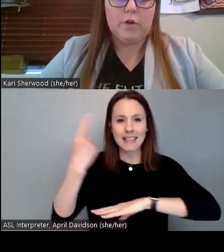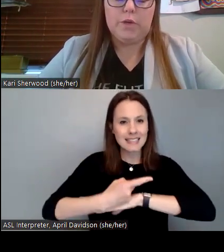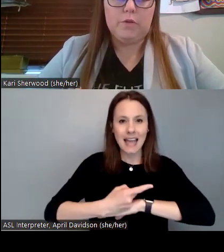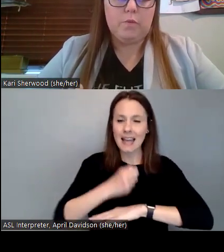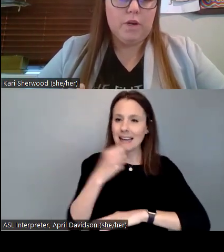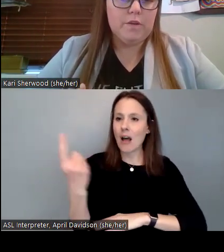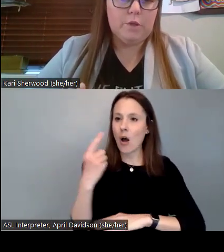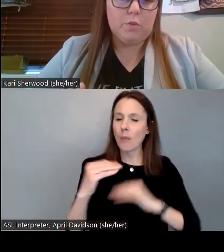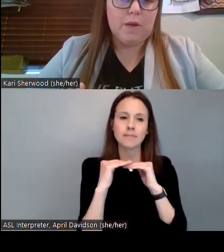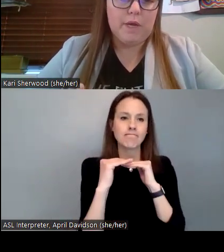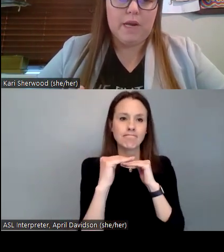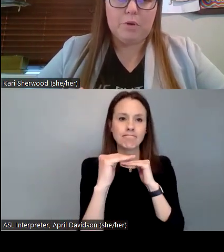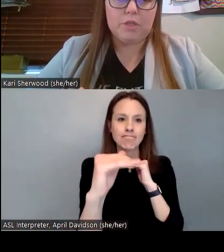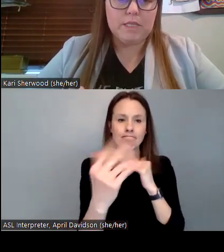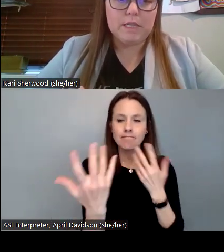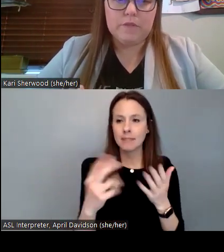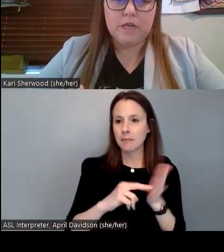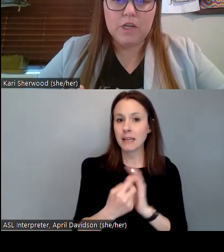you know, one individual might be hypersensitive to touch